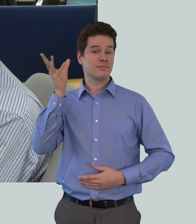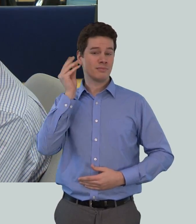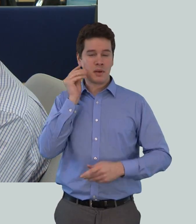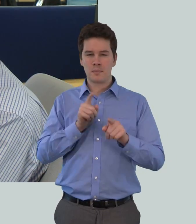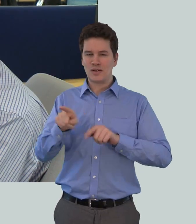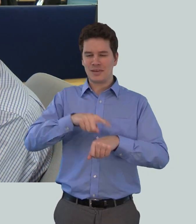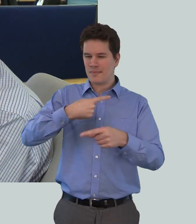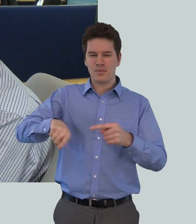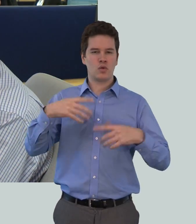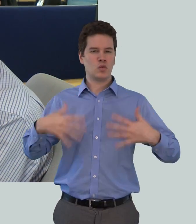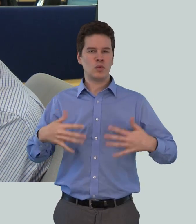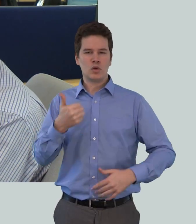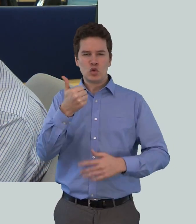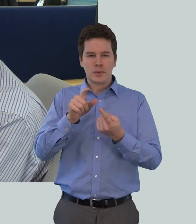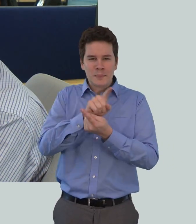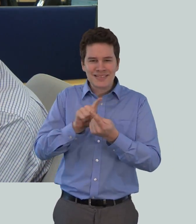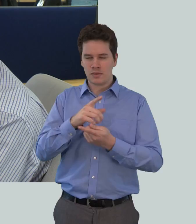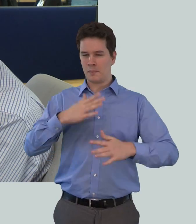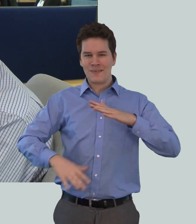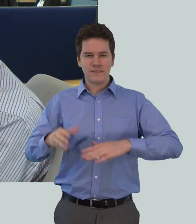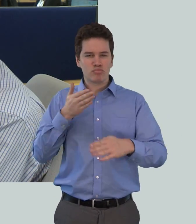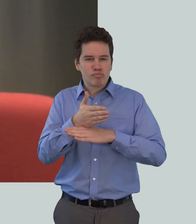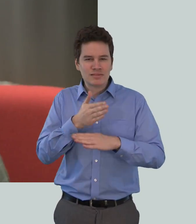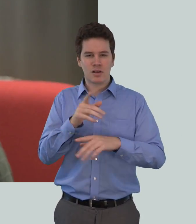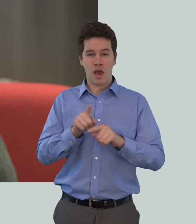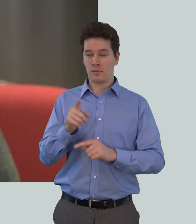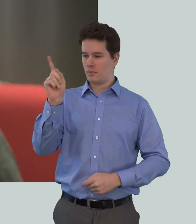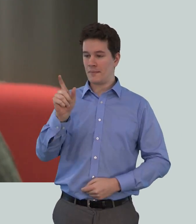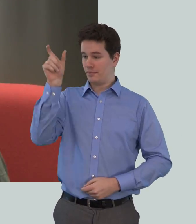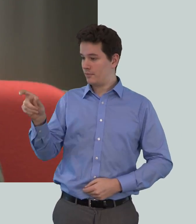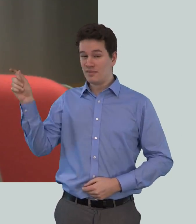it’s mostly around good meeting behaviours and practices, like people talking one at a time.